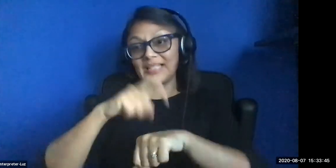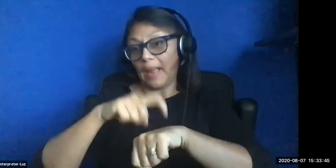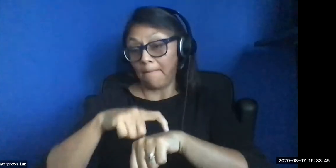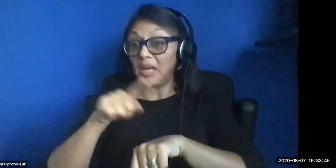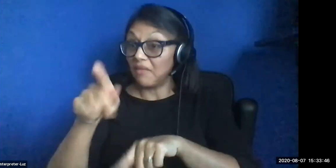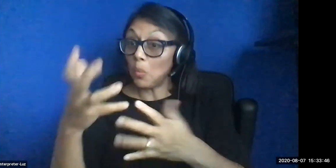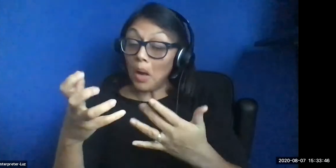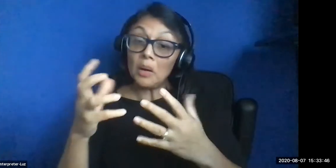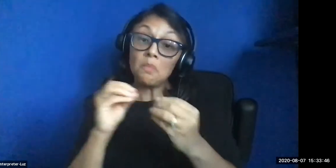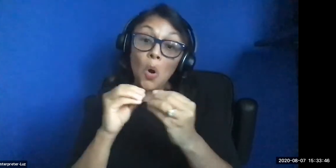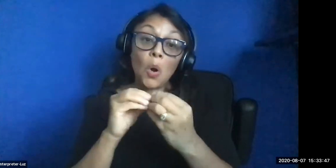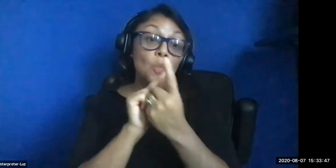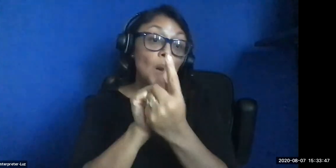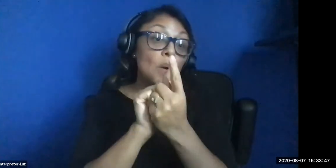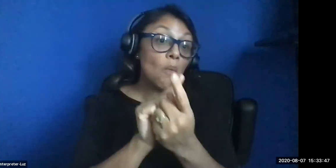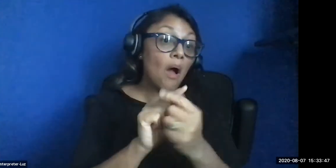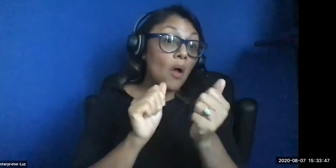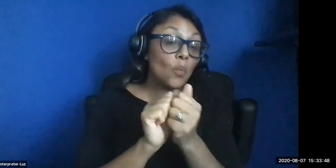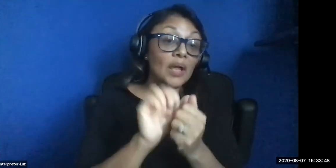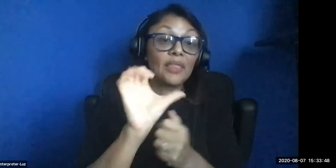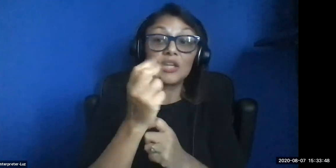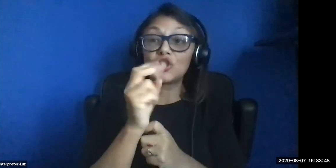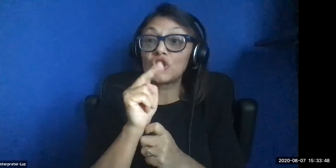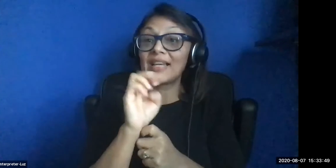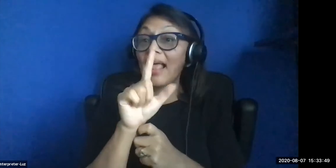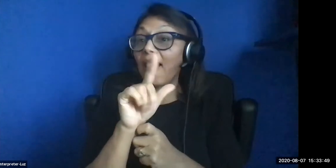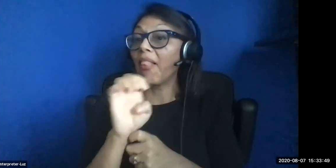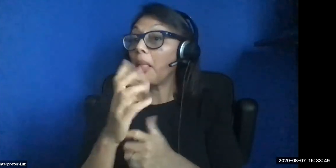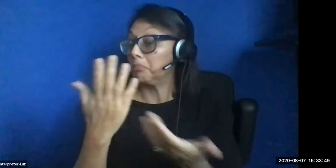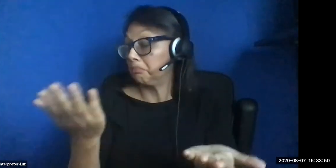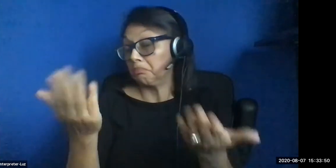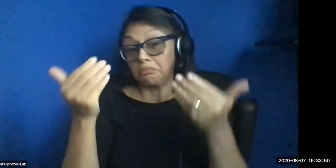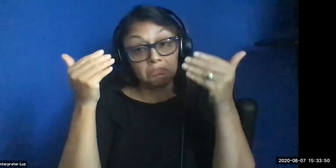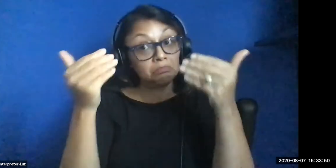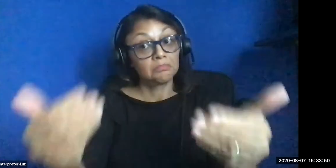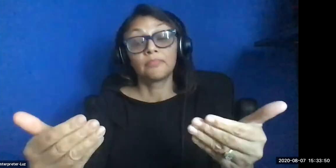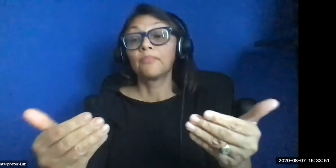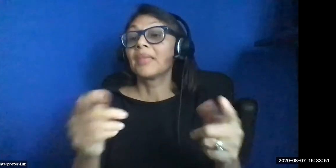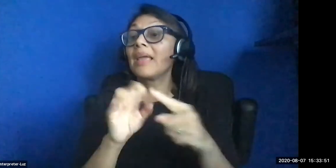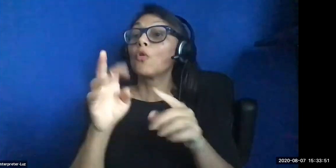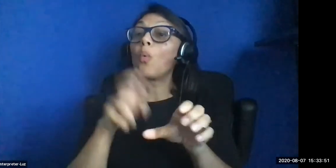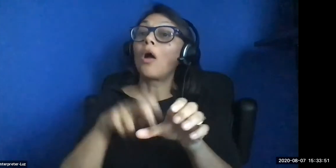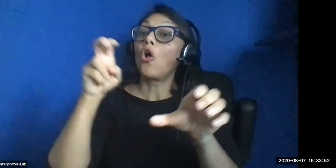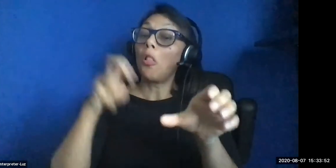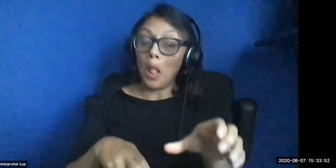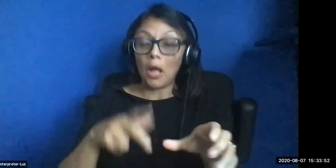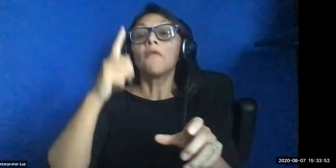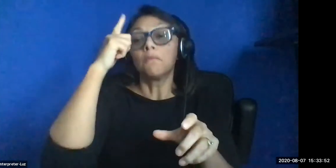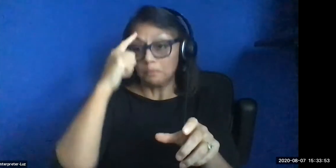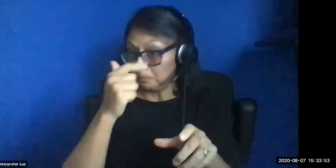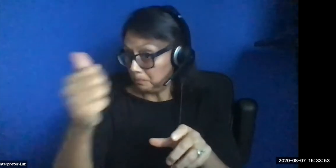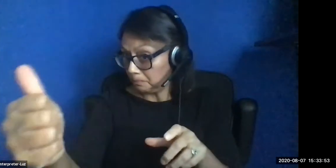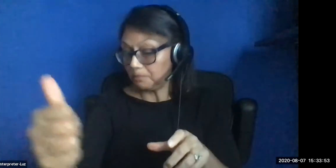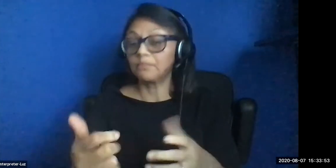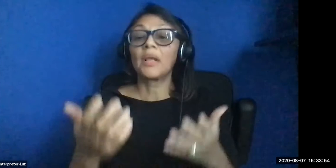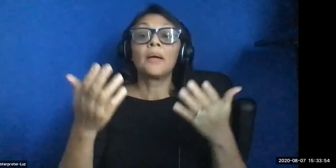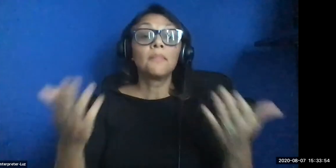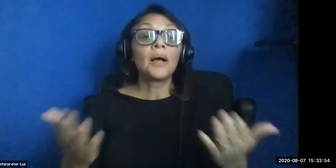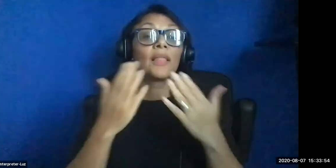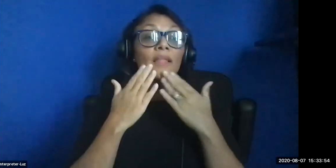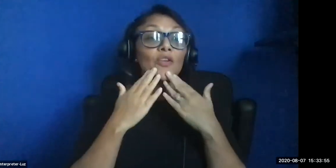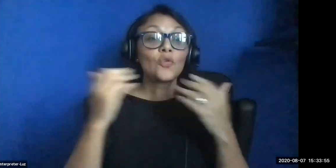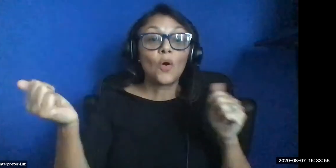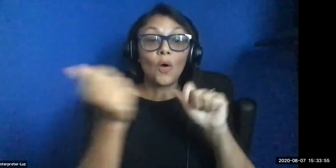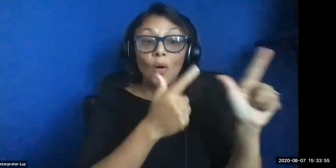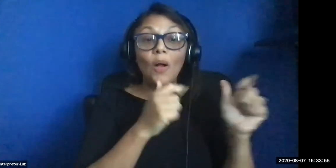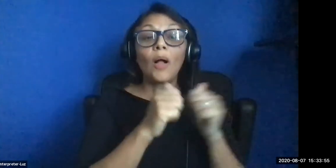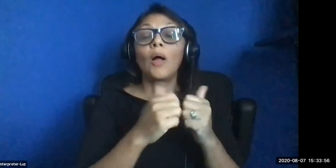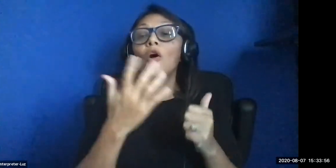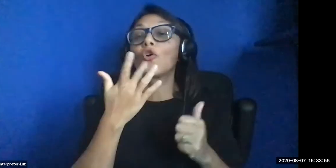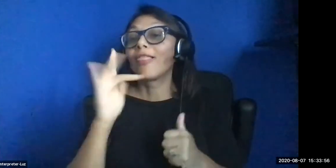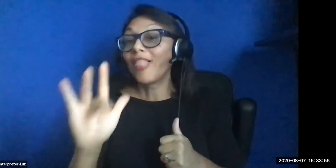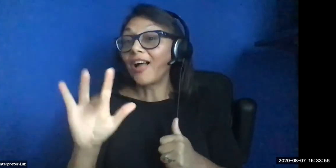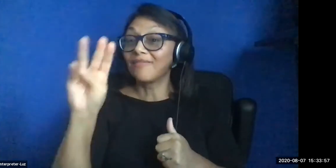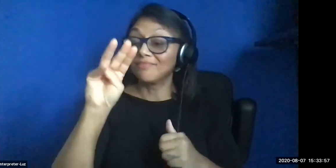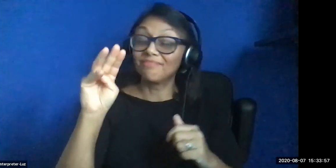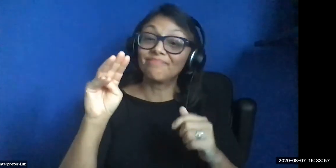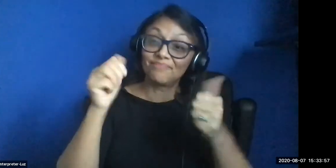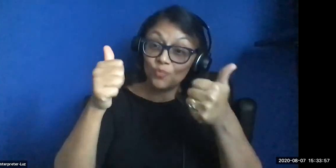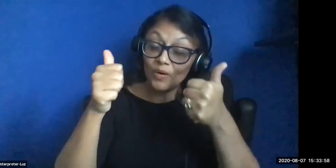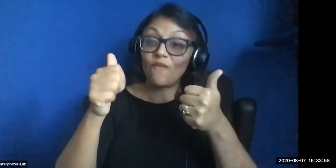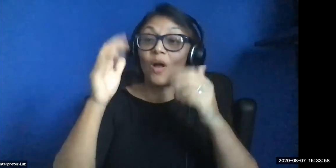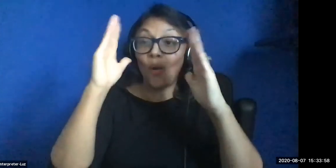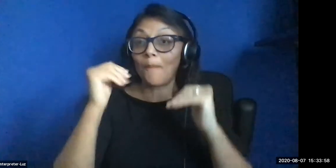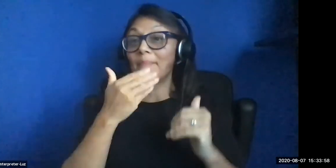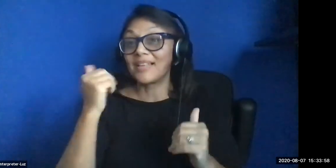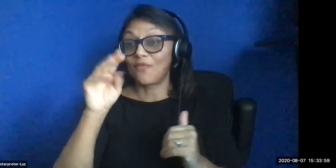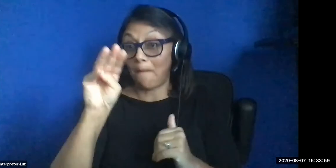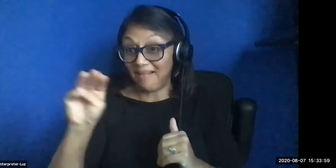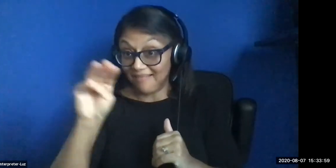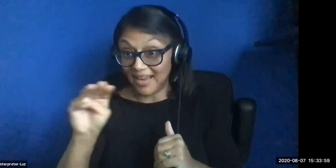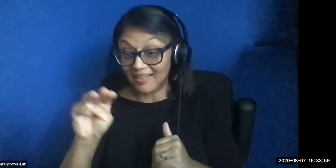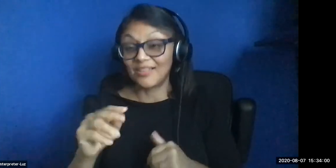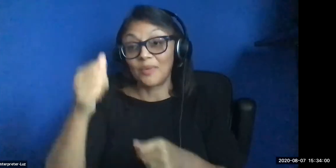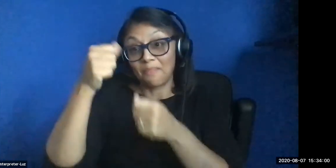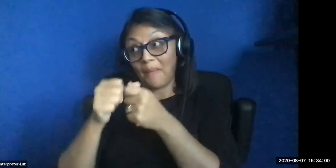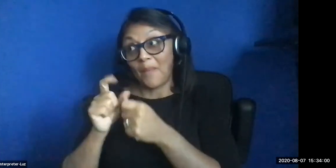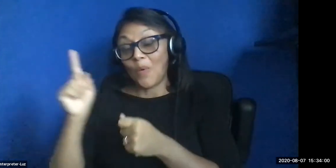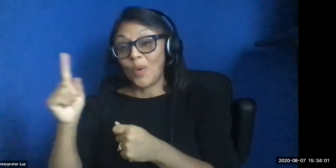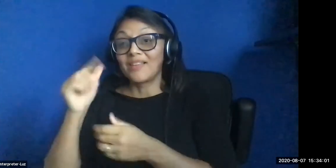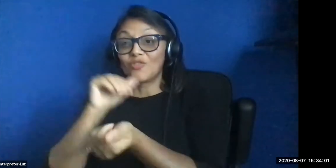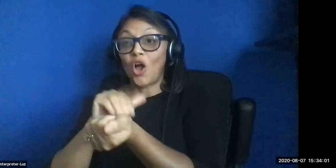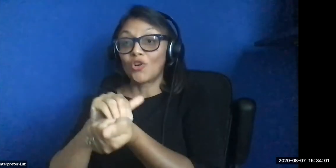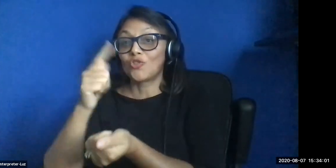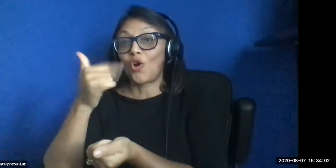Susi Nitzel: Personal one on one chat with Chanel, please feel free to do so. Thank you, everybody. Thank you, faculty, good luck on Monday. I'm good luck with your students and as president Goldman said, Be kind, be flexible be amazing.